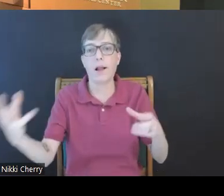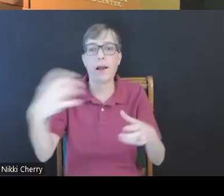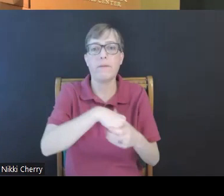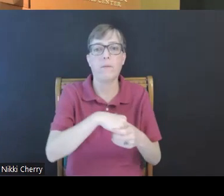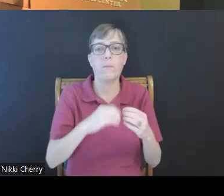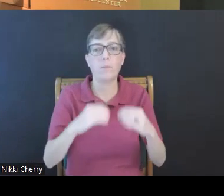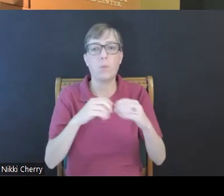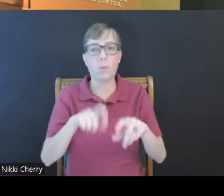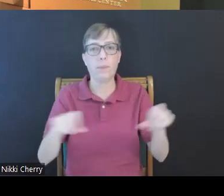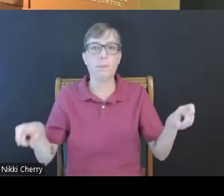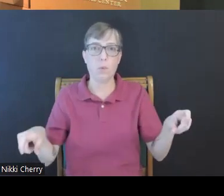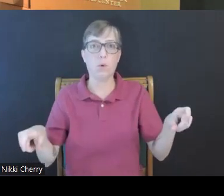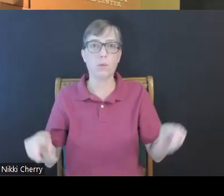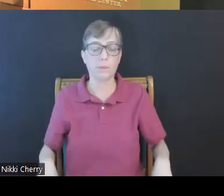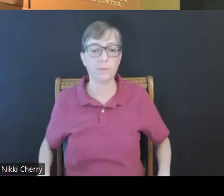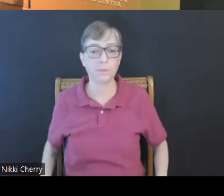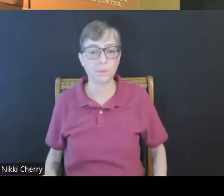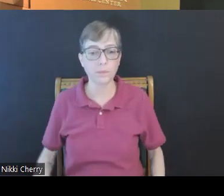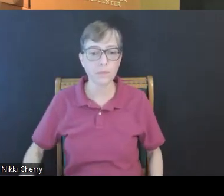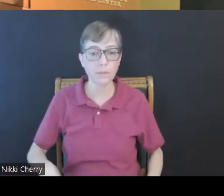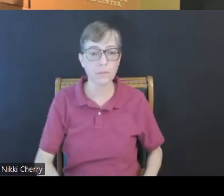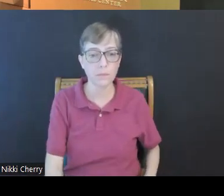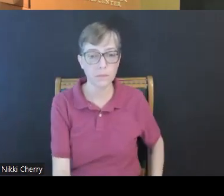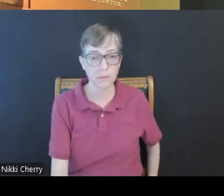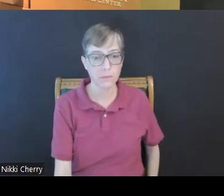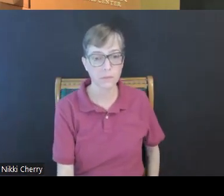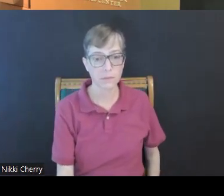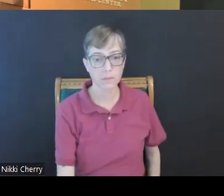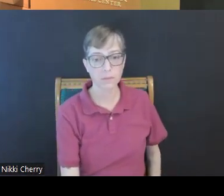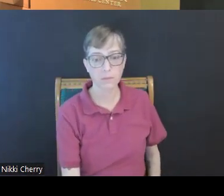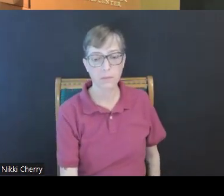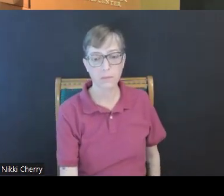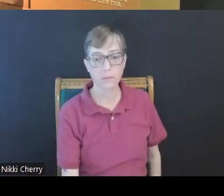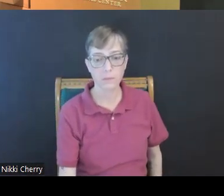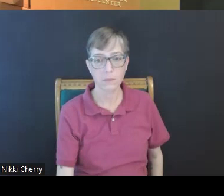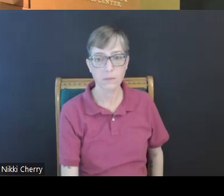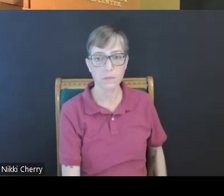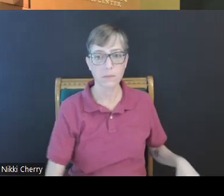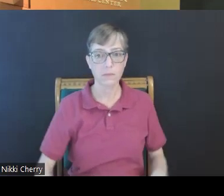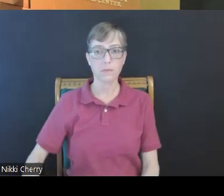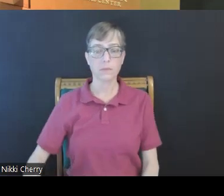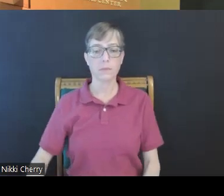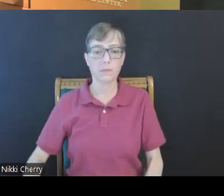uh other people who are in our patients lives uh one of the uh other approaches we have taken is